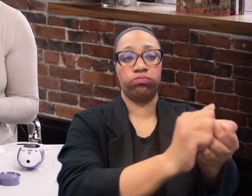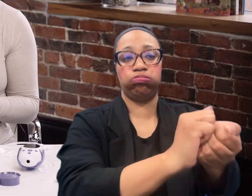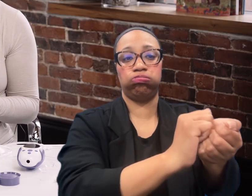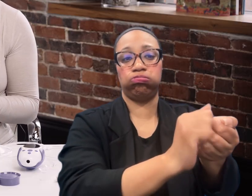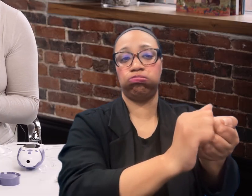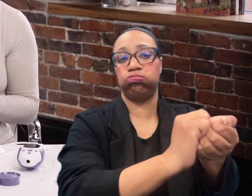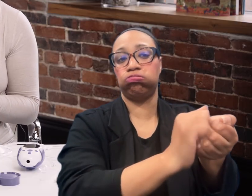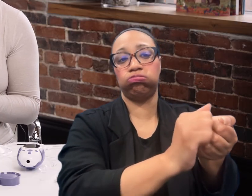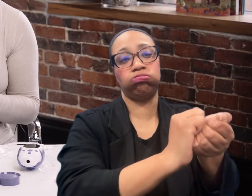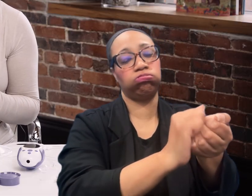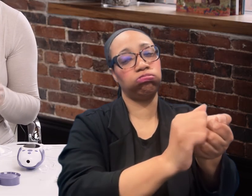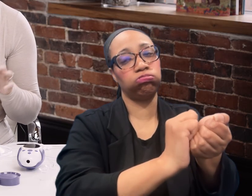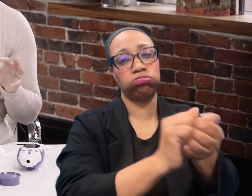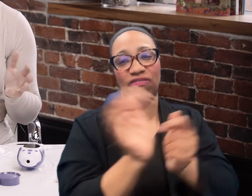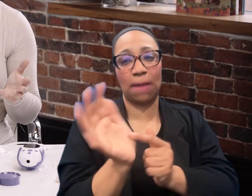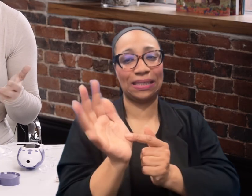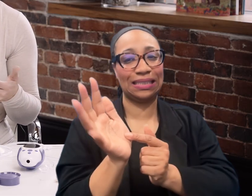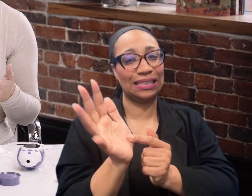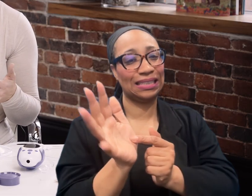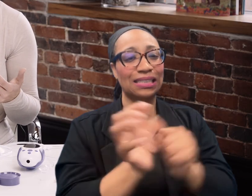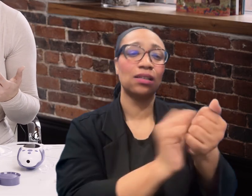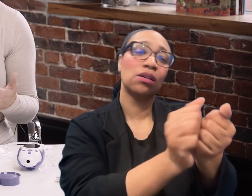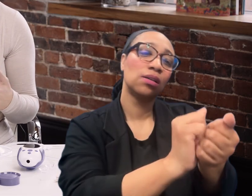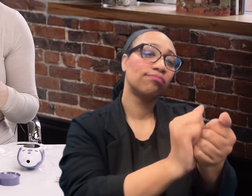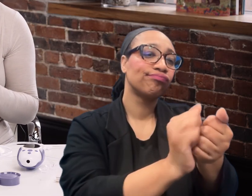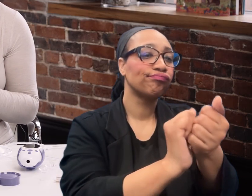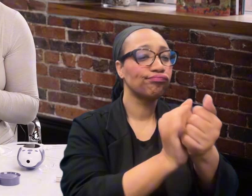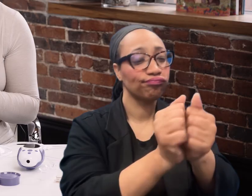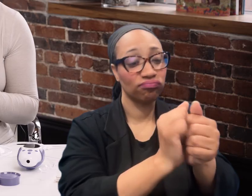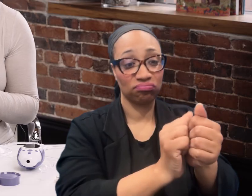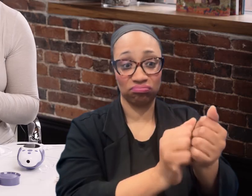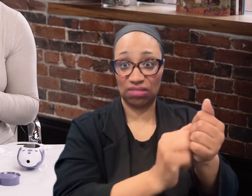excess breast milk droplets, and then you're going to soak them in some warm soapy water for about